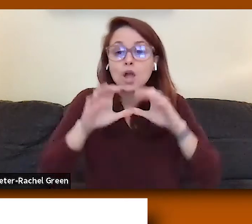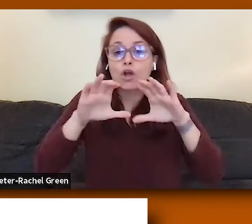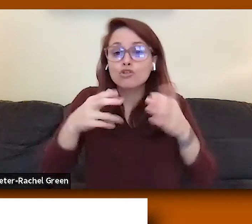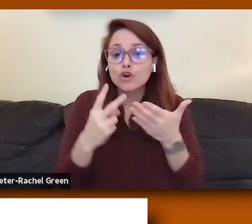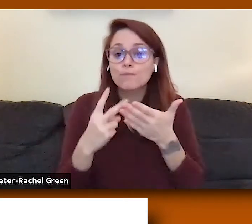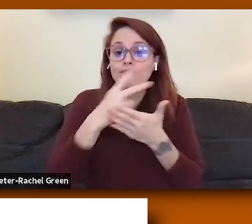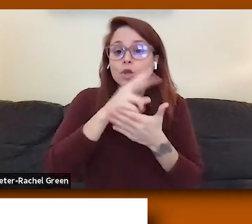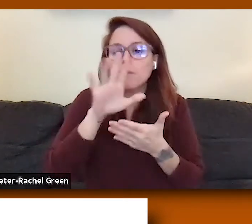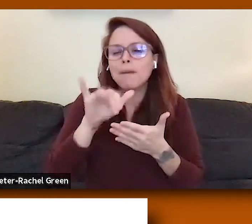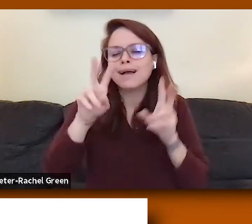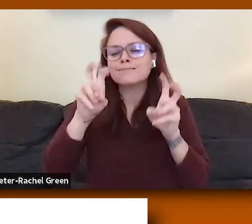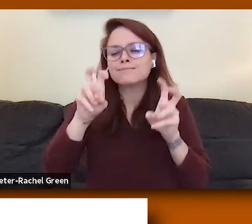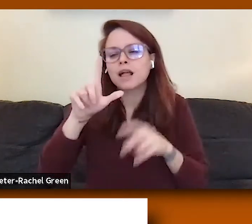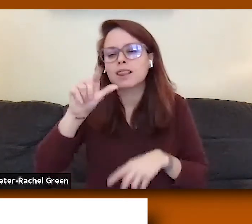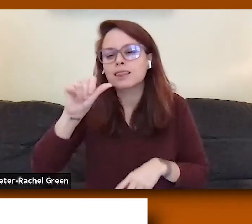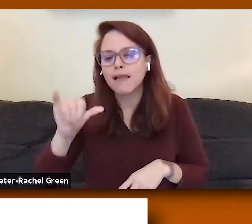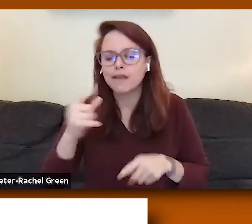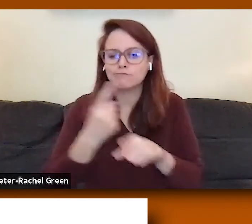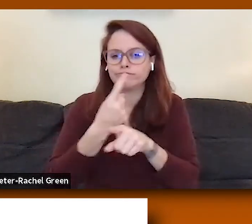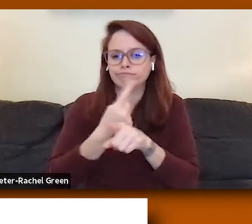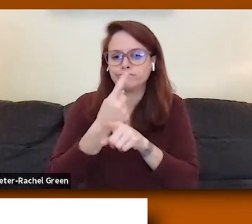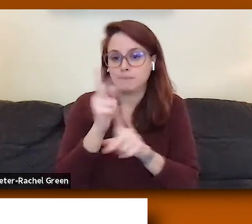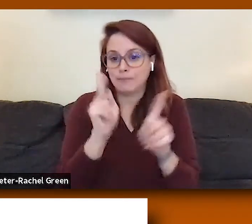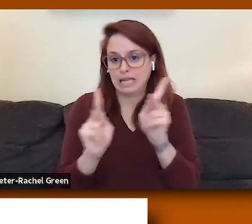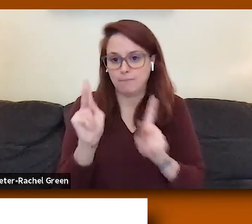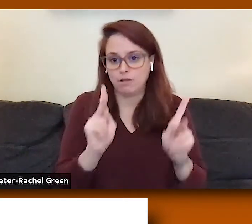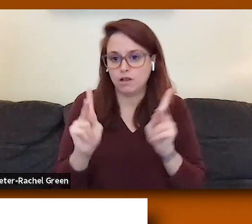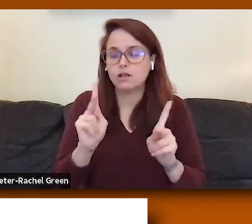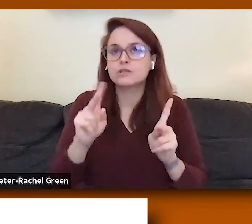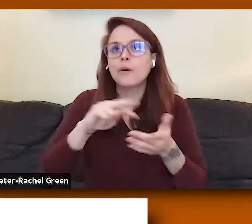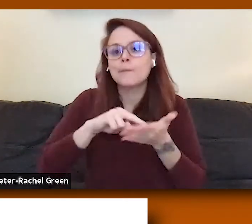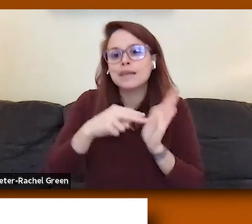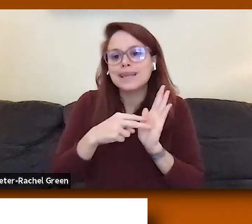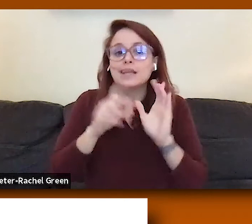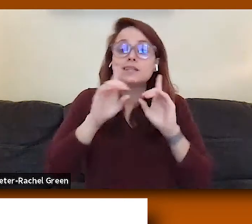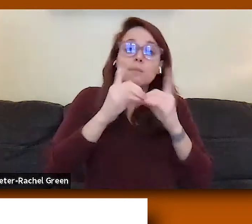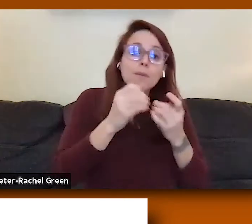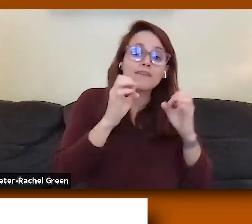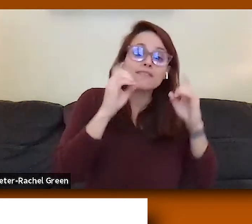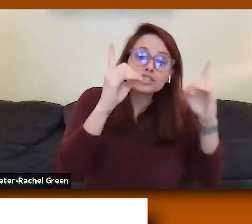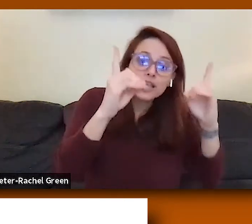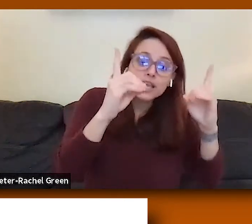Group review by lay people. This typically is, like, Department of Education